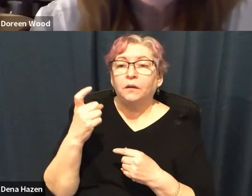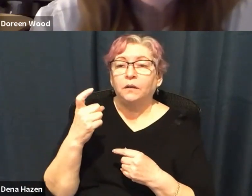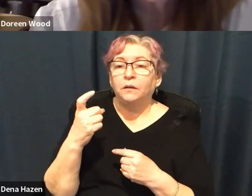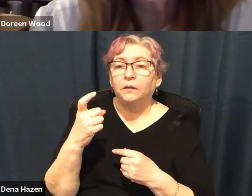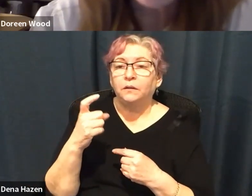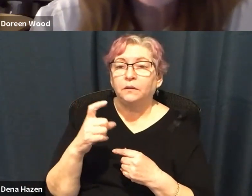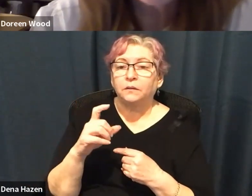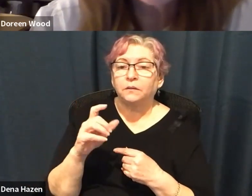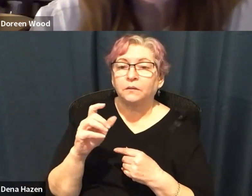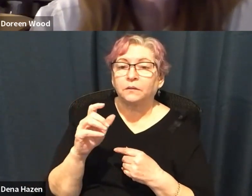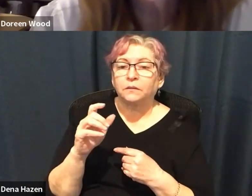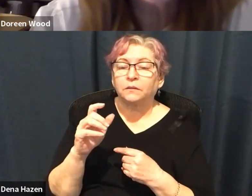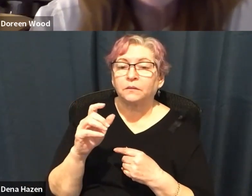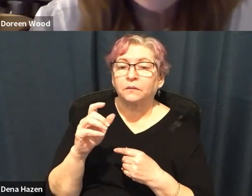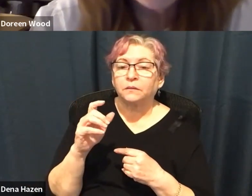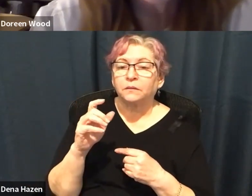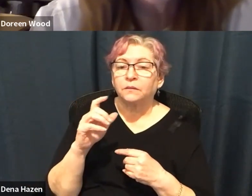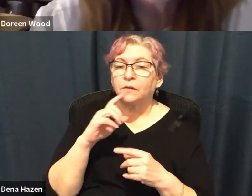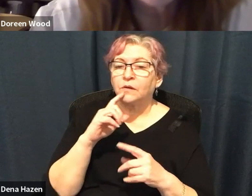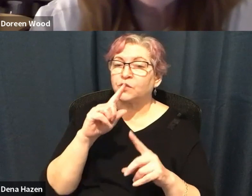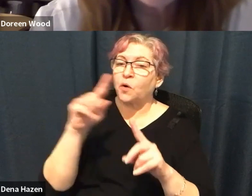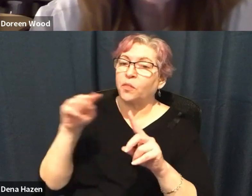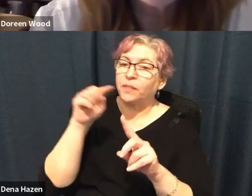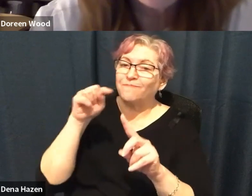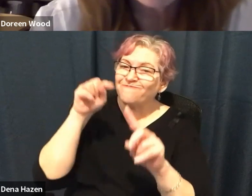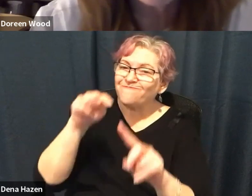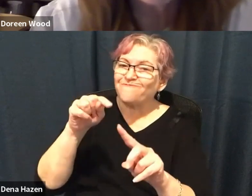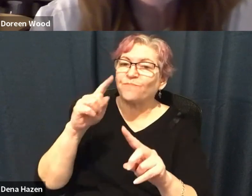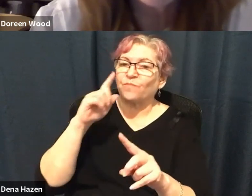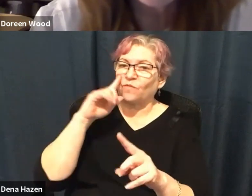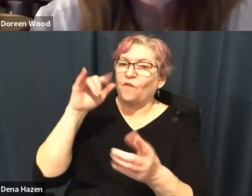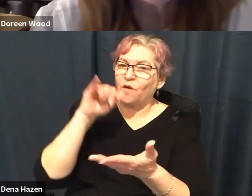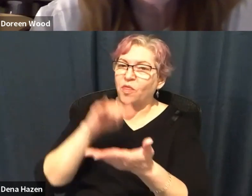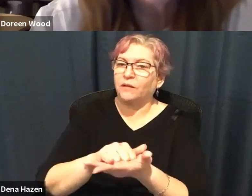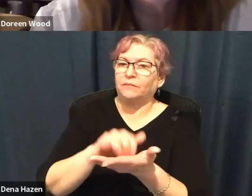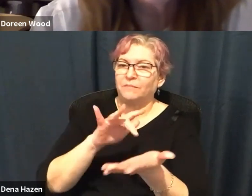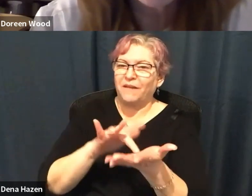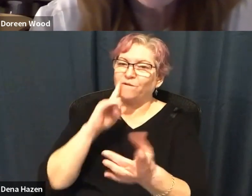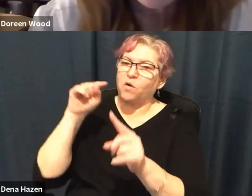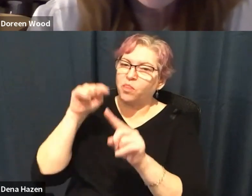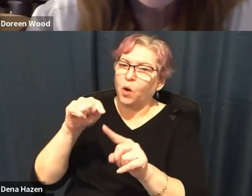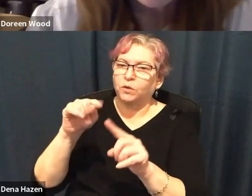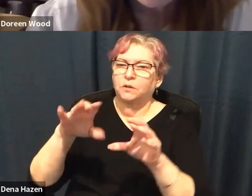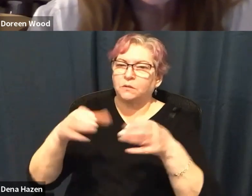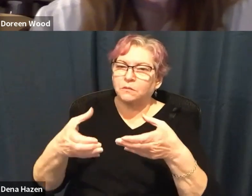is targeted only for that subpopulation.